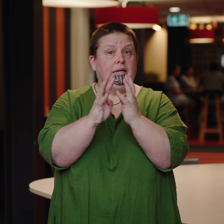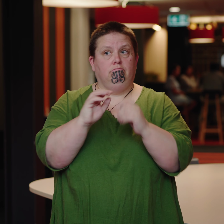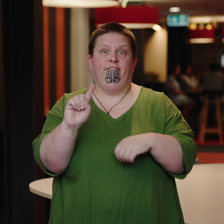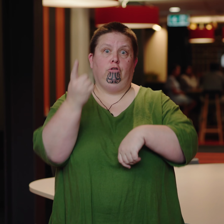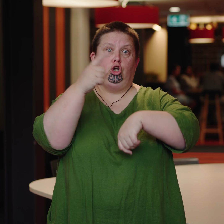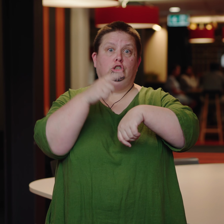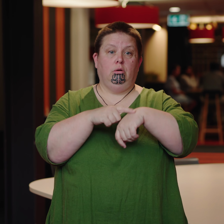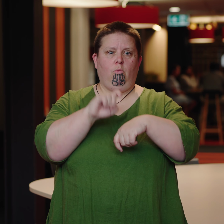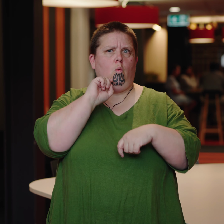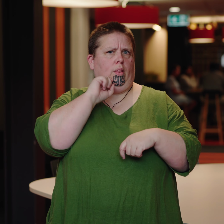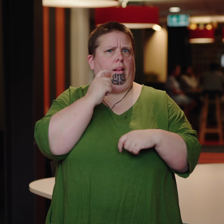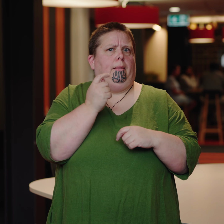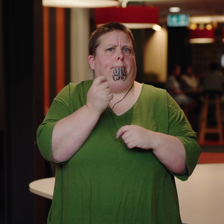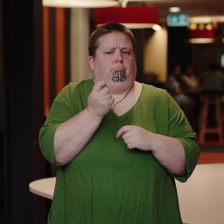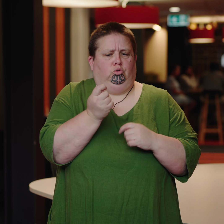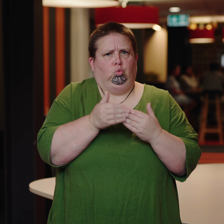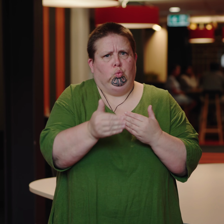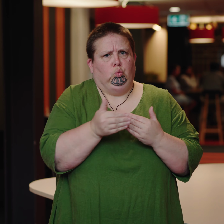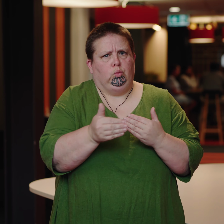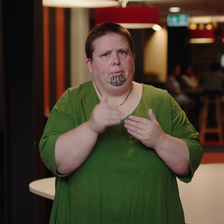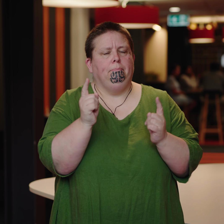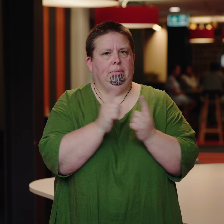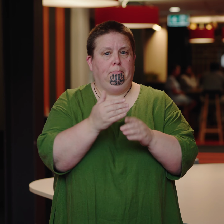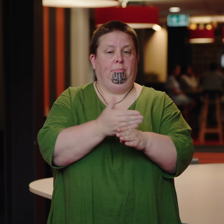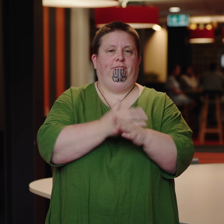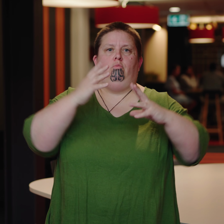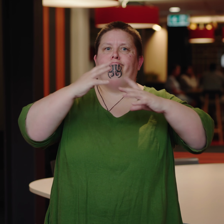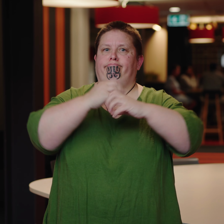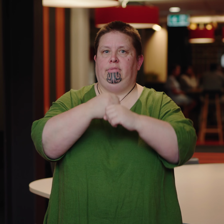groups have already met for the first time or will meet before the end of the year.